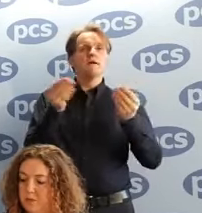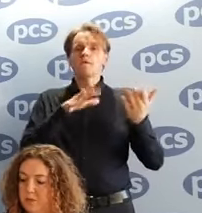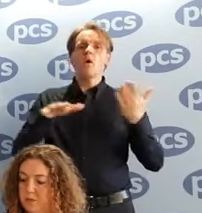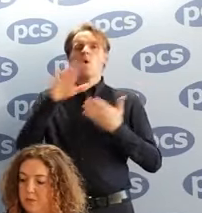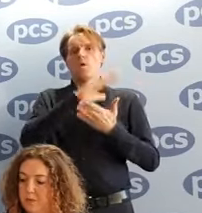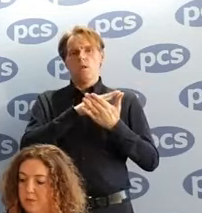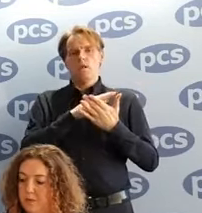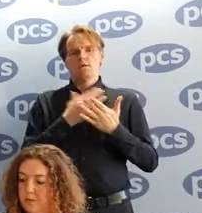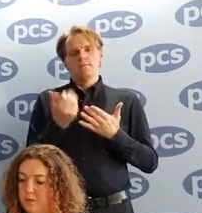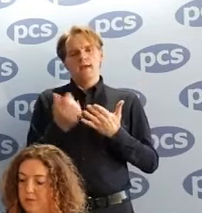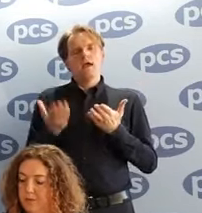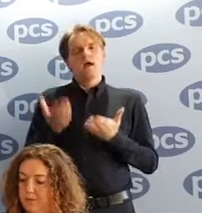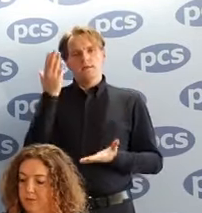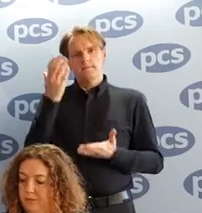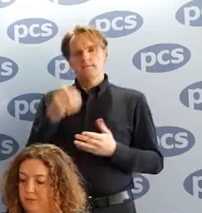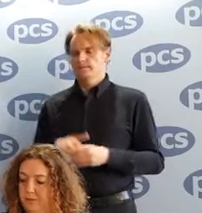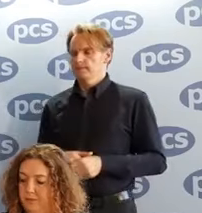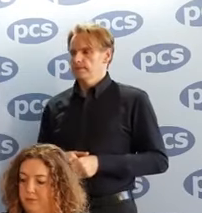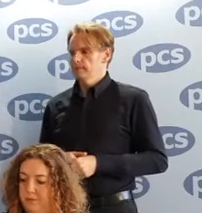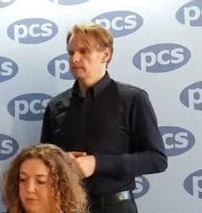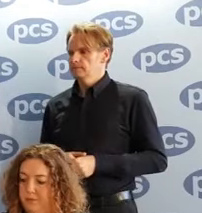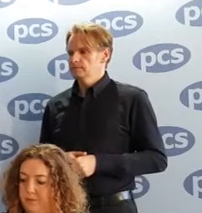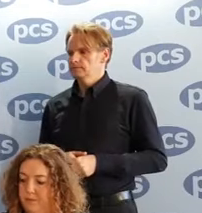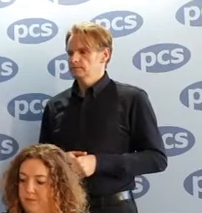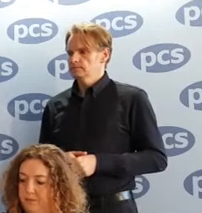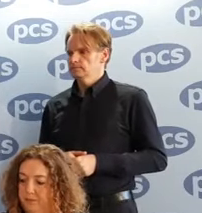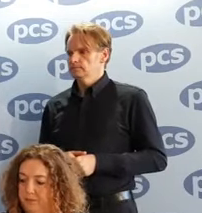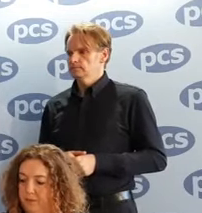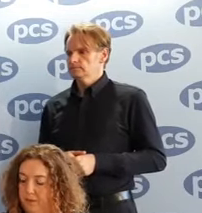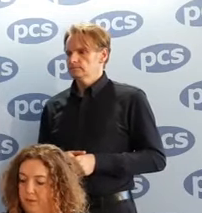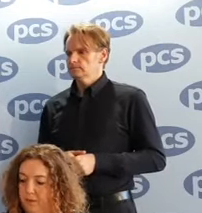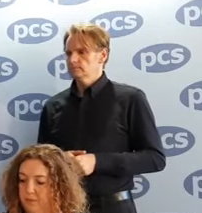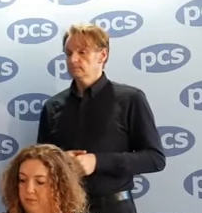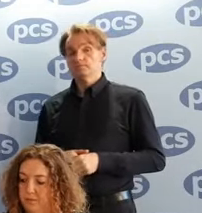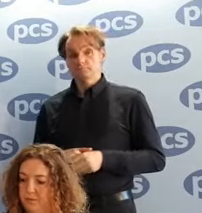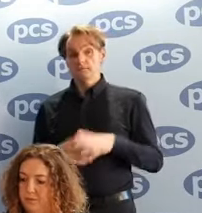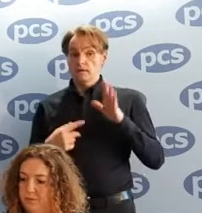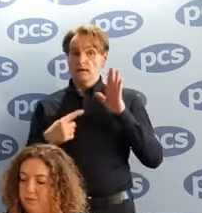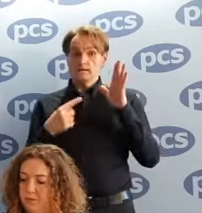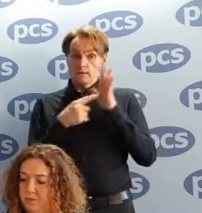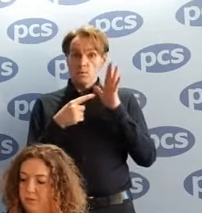everybody gets a pay rise and the importance of stressing this, I'll put this